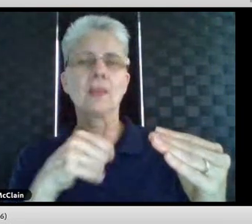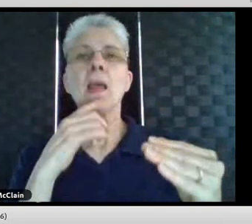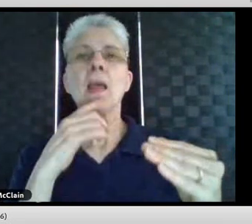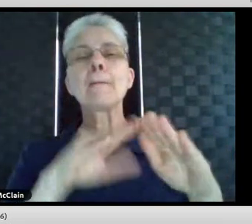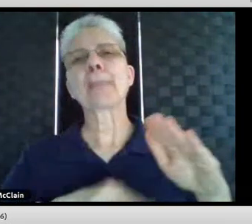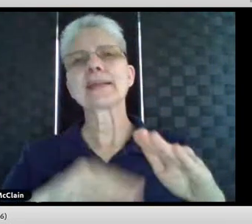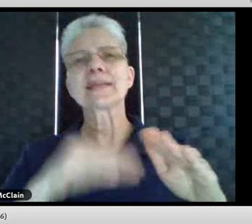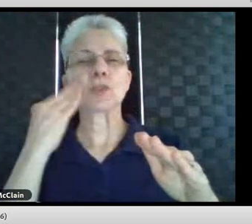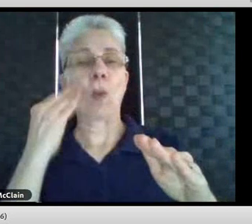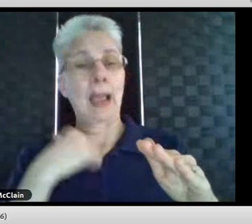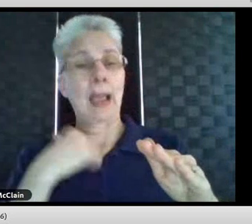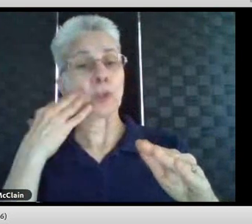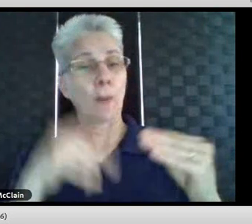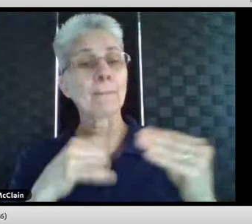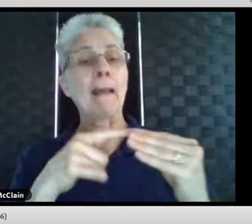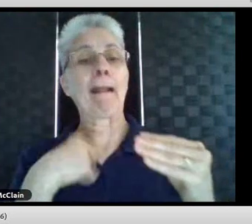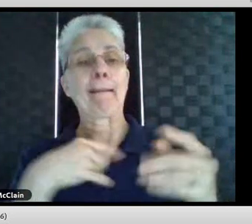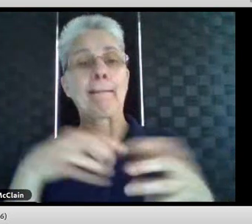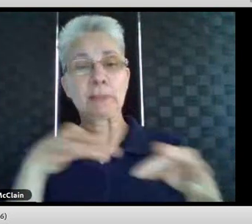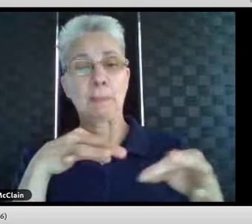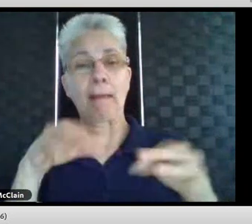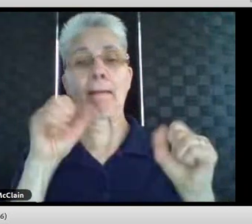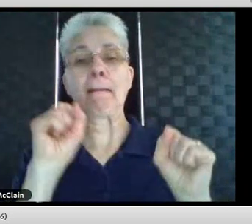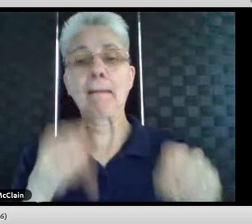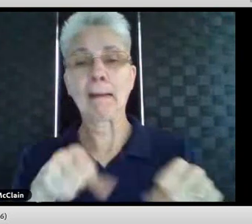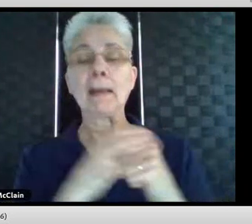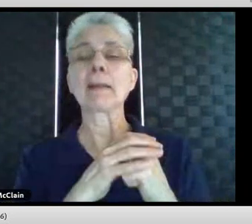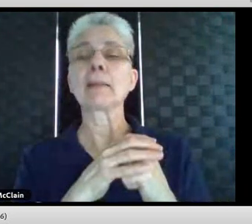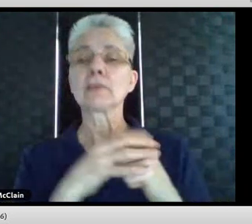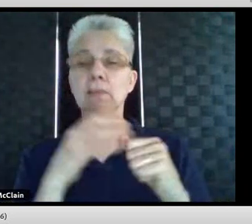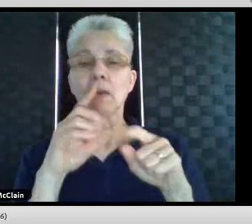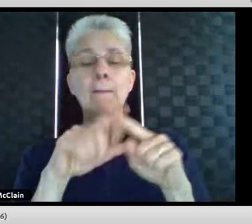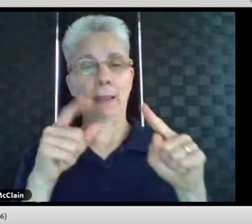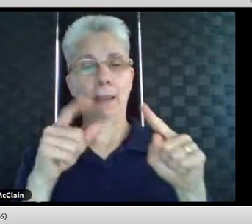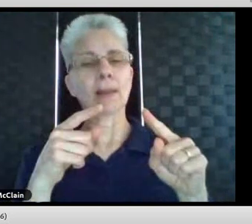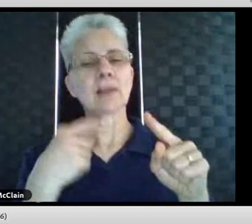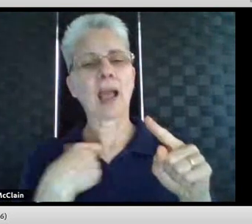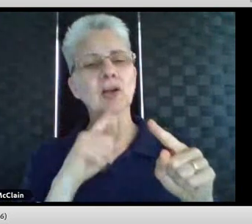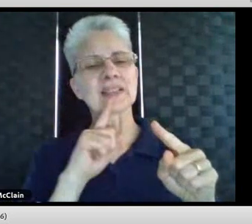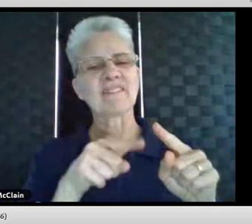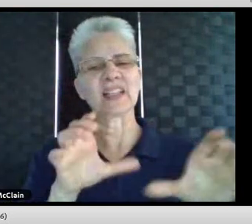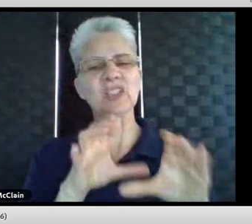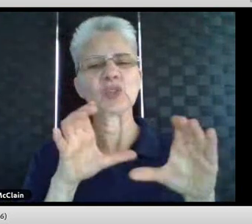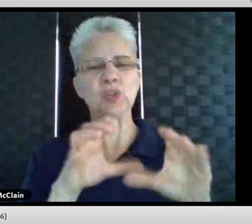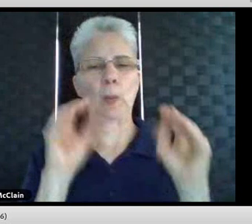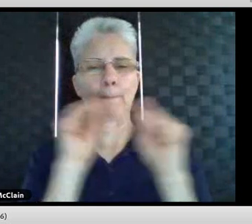"I know about it. I can explain it, but I could definitely do to find more out about it."